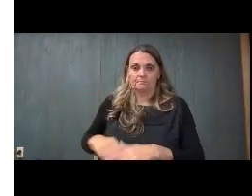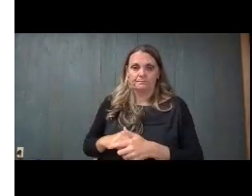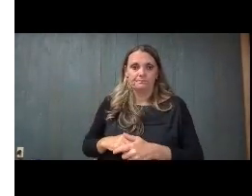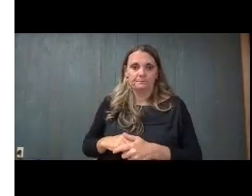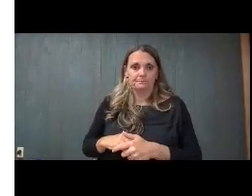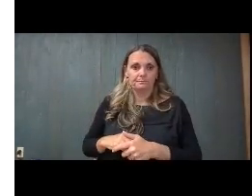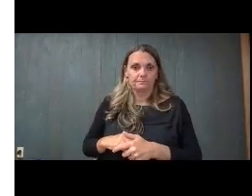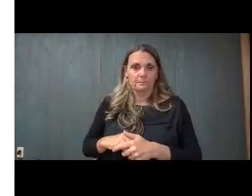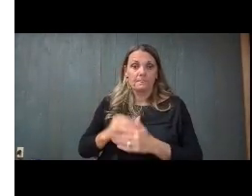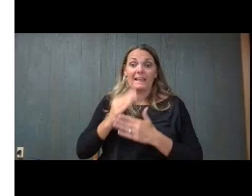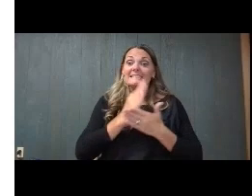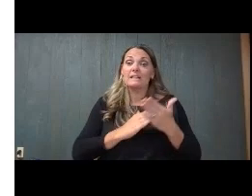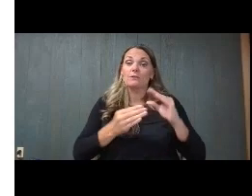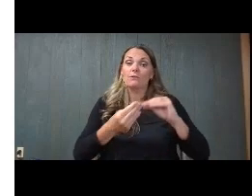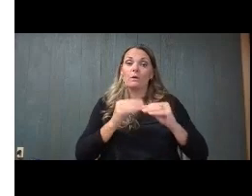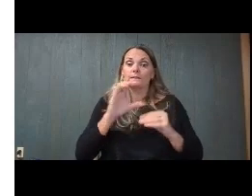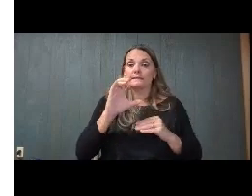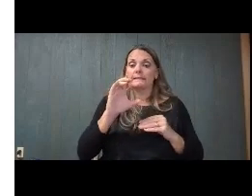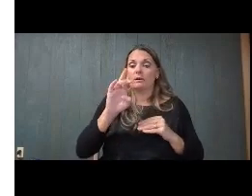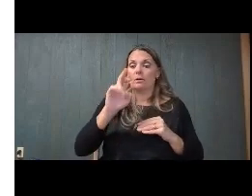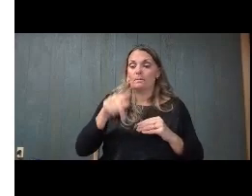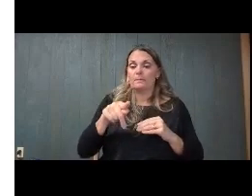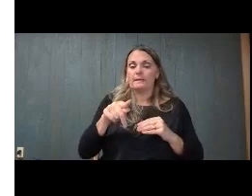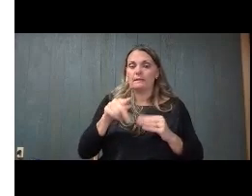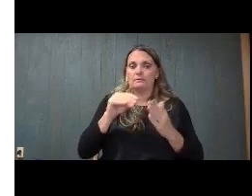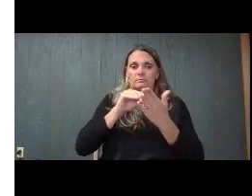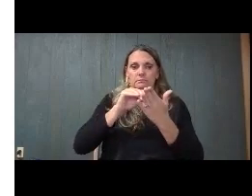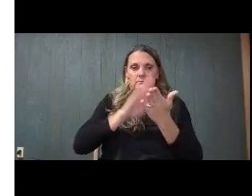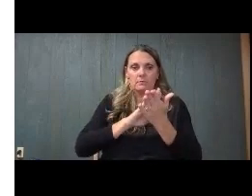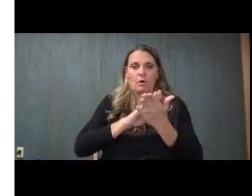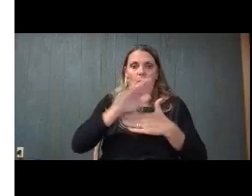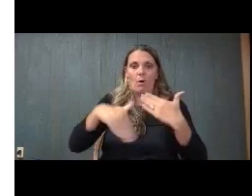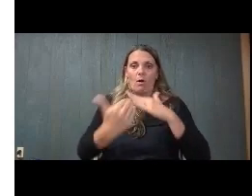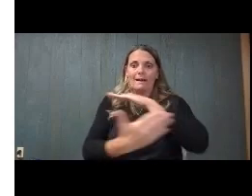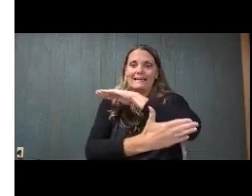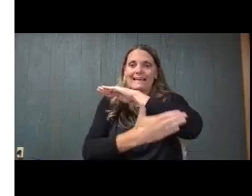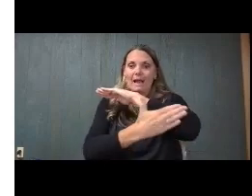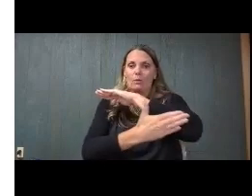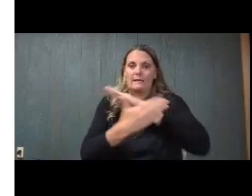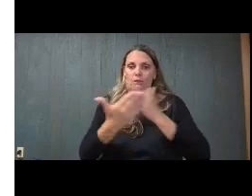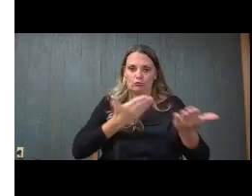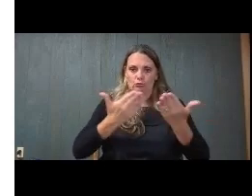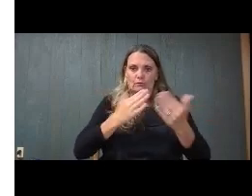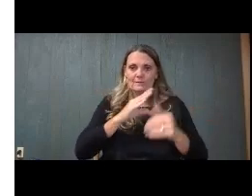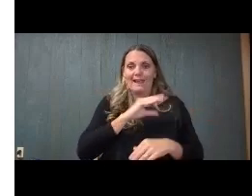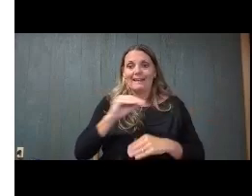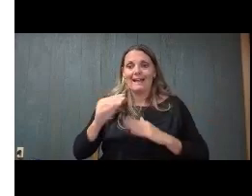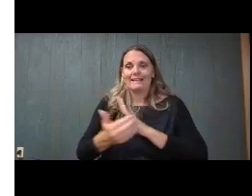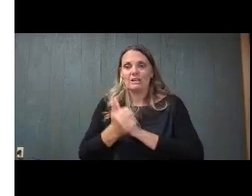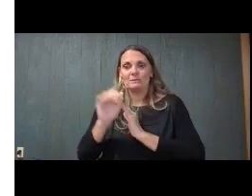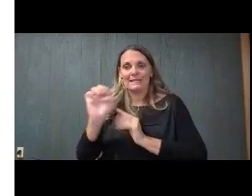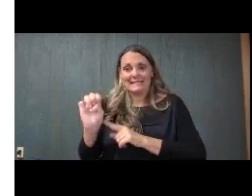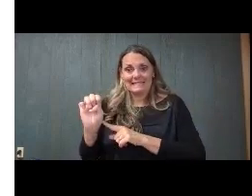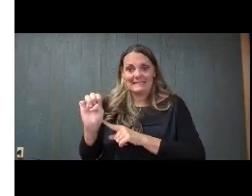section for the CRP to mark all counties to be served, and then attachment E the evaluation criteria,